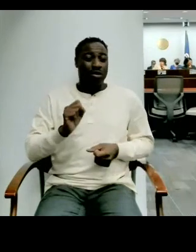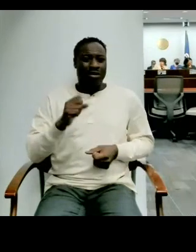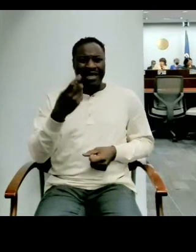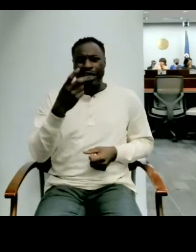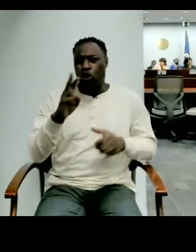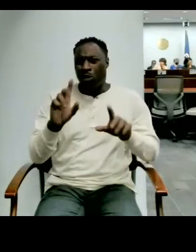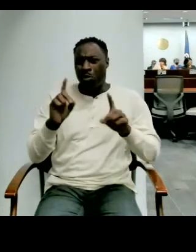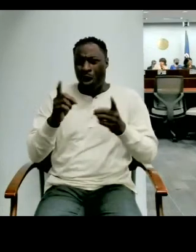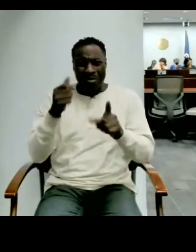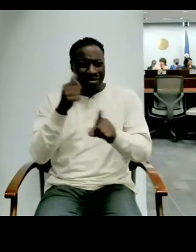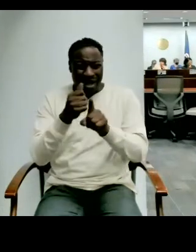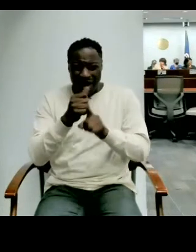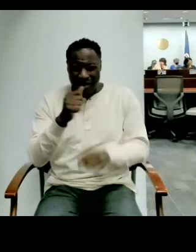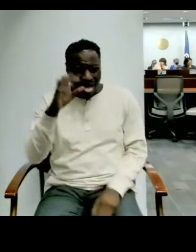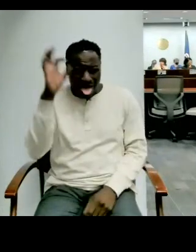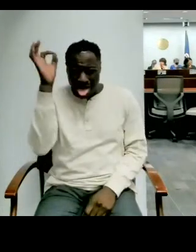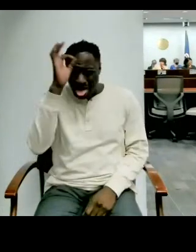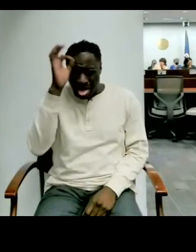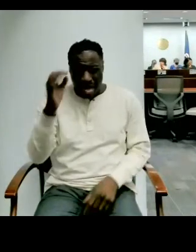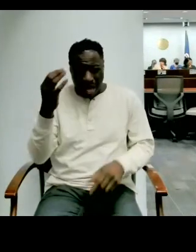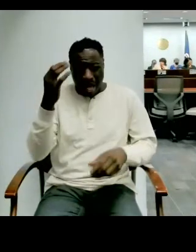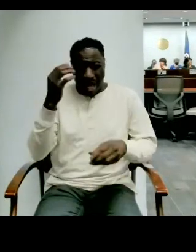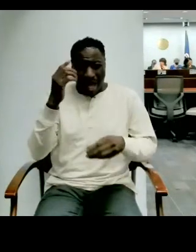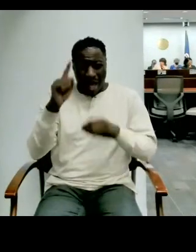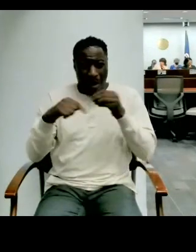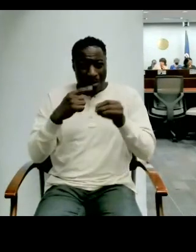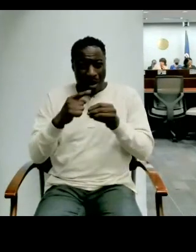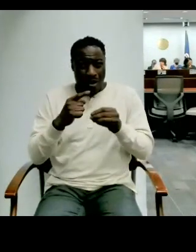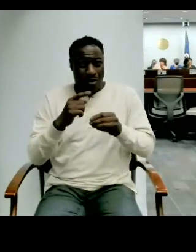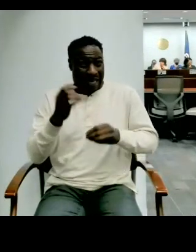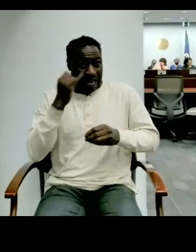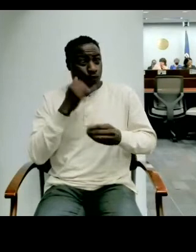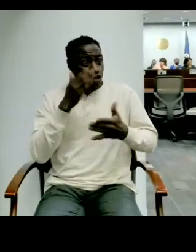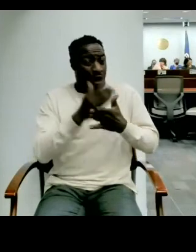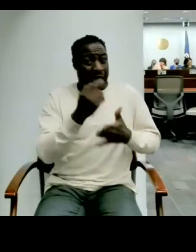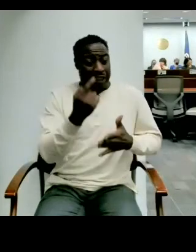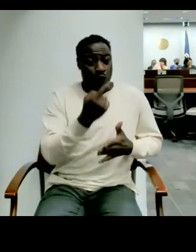that religion is the same as being sexually harassed or discriminated against your age?